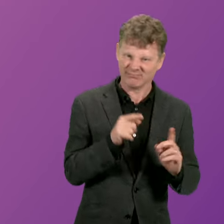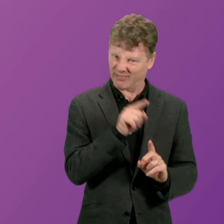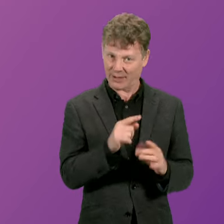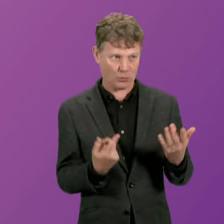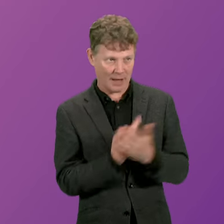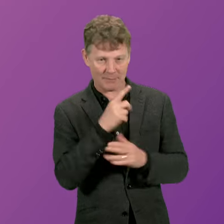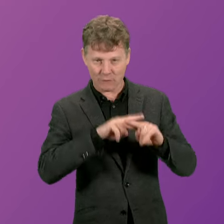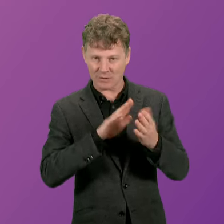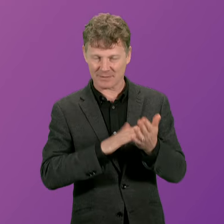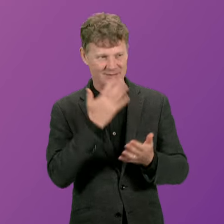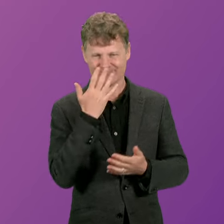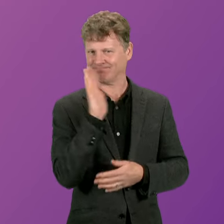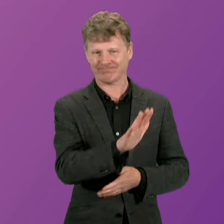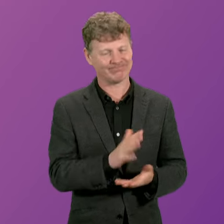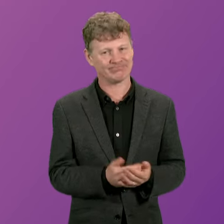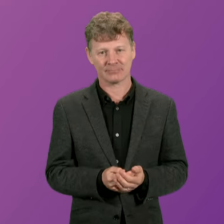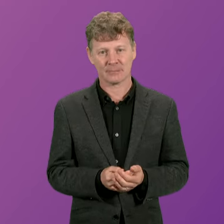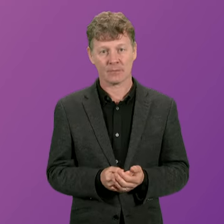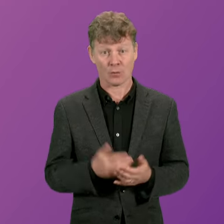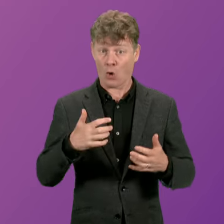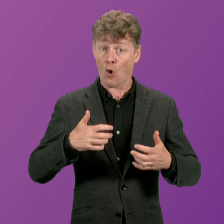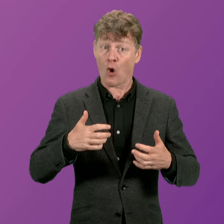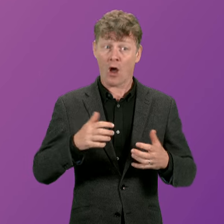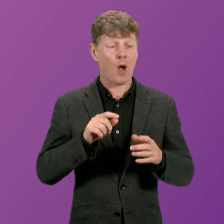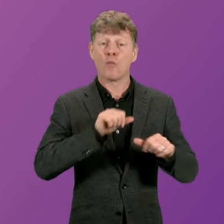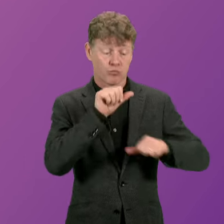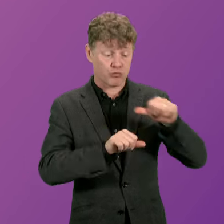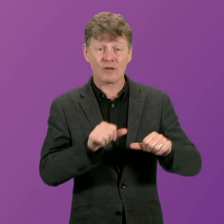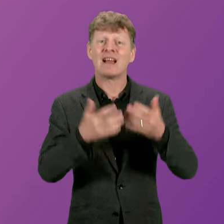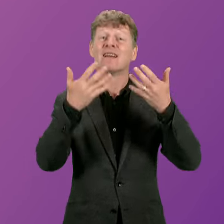On all the complaints that are now being made, why were those on the